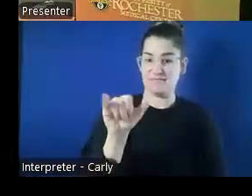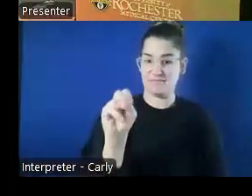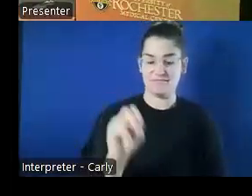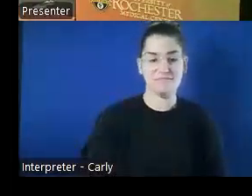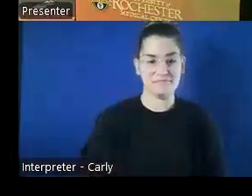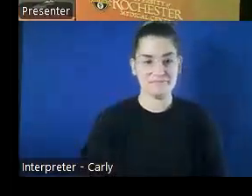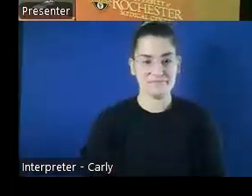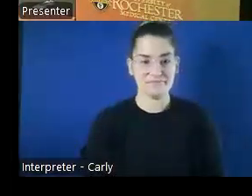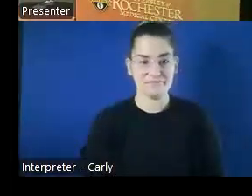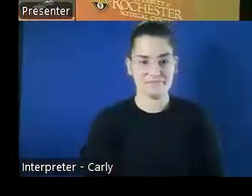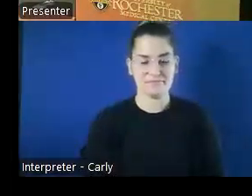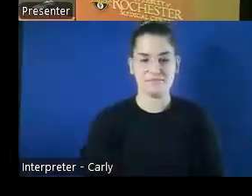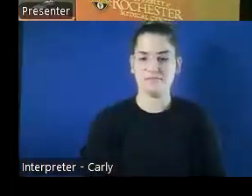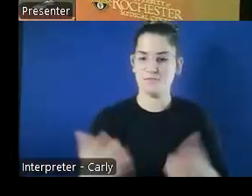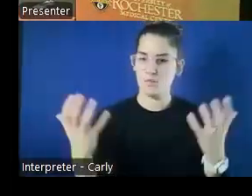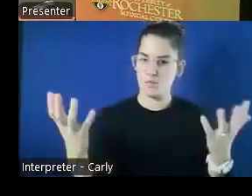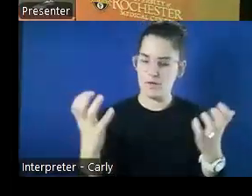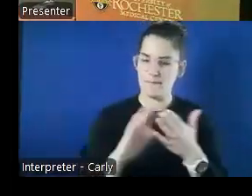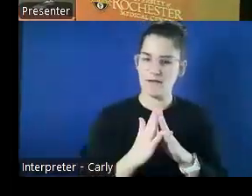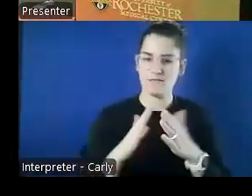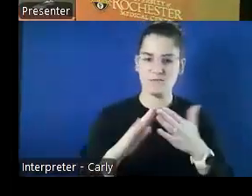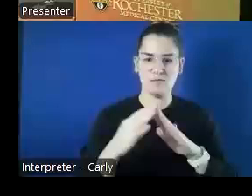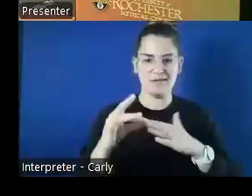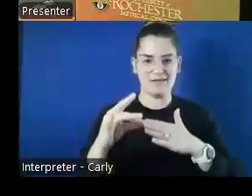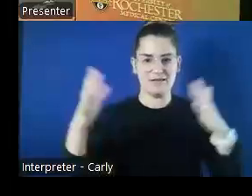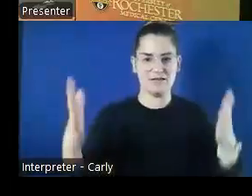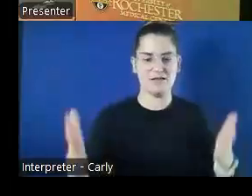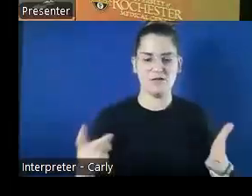aim to be a community leader um for comprehensive Healthcare care that is targeted to patients with